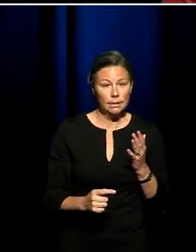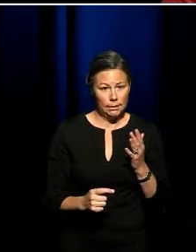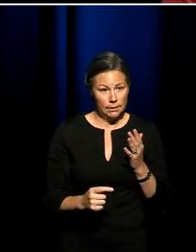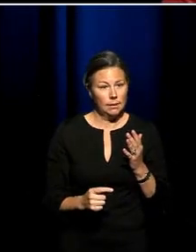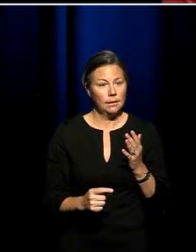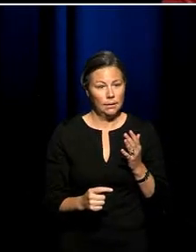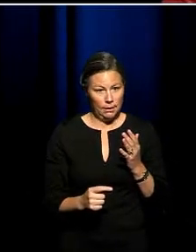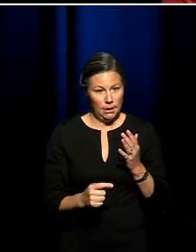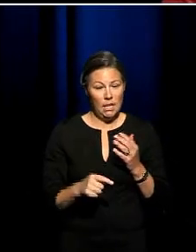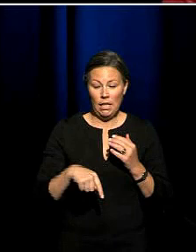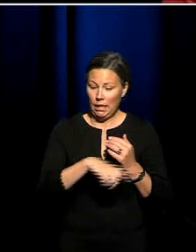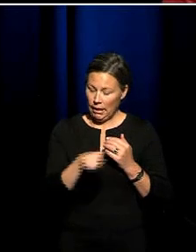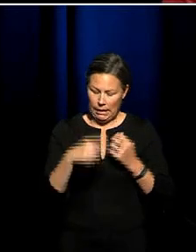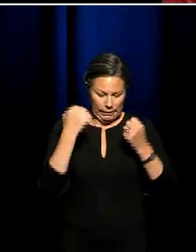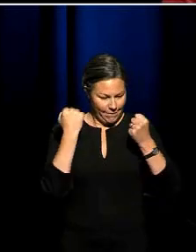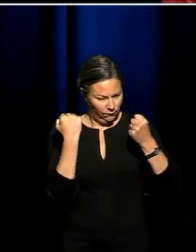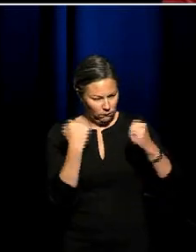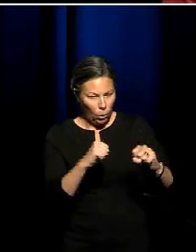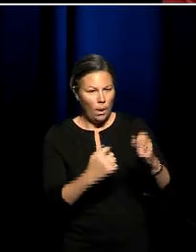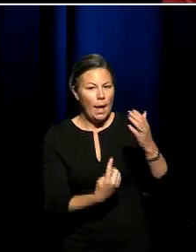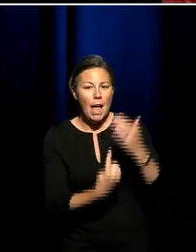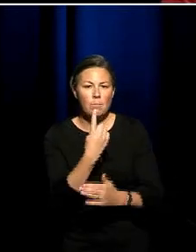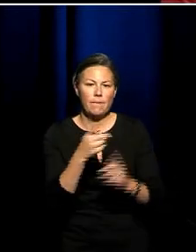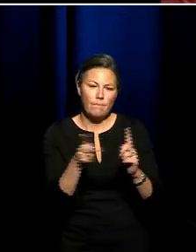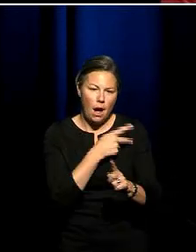forms of exploitation, violence and abuse, including their gender-based